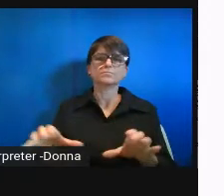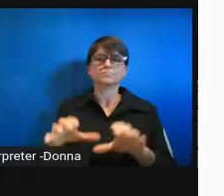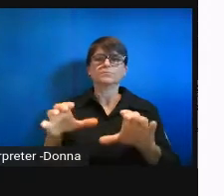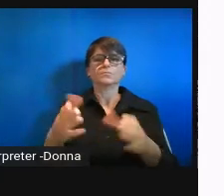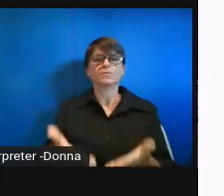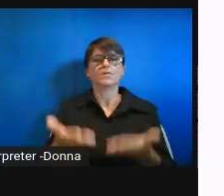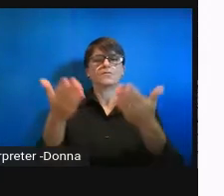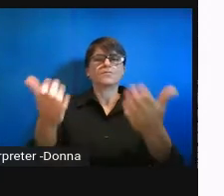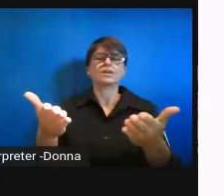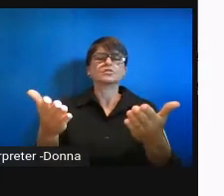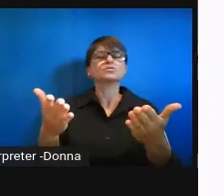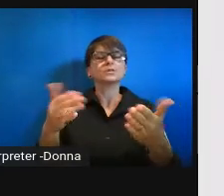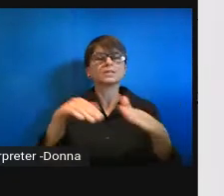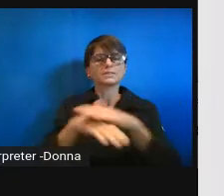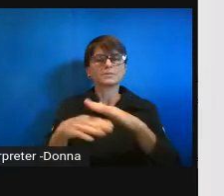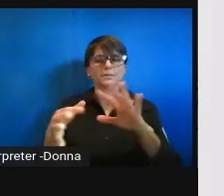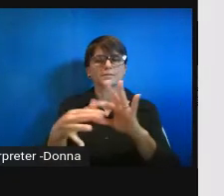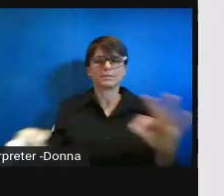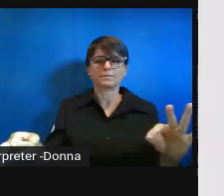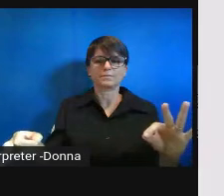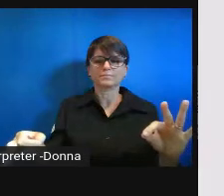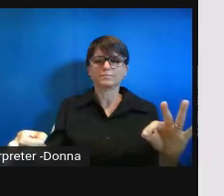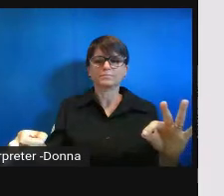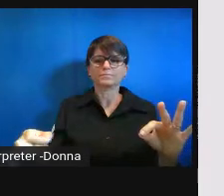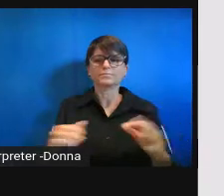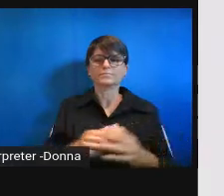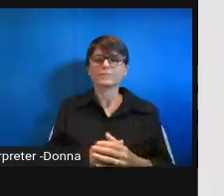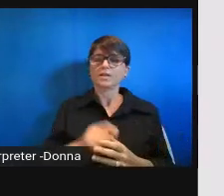Another publicly available tool and accessibility